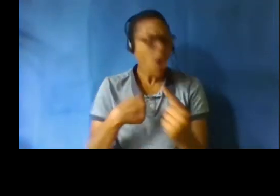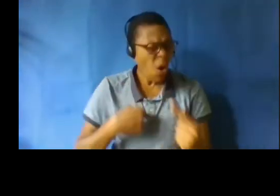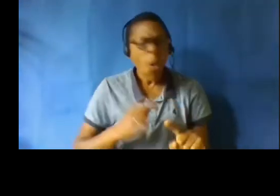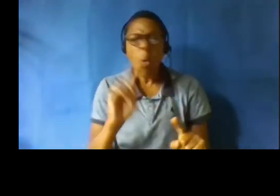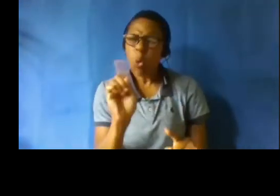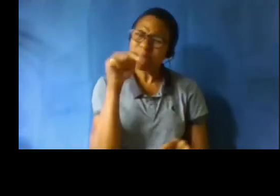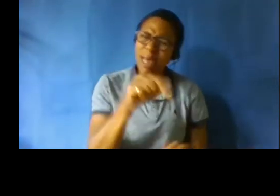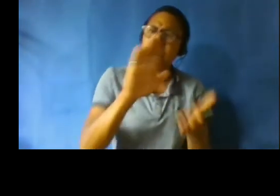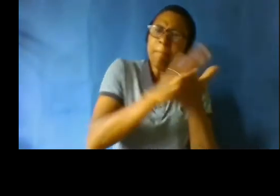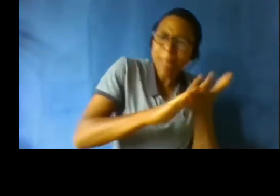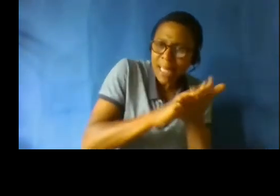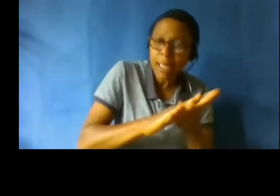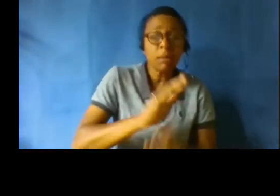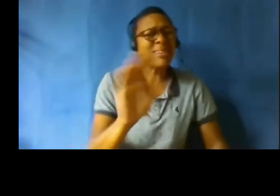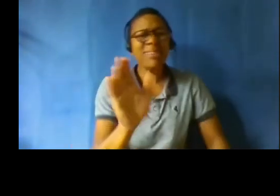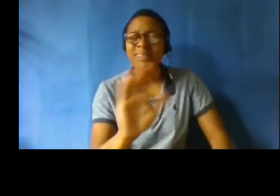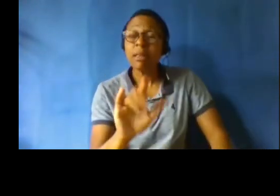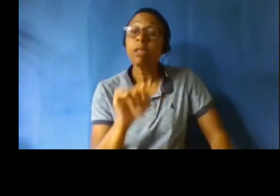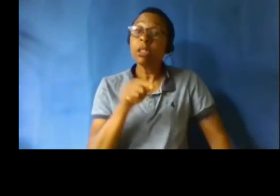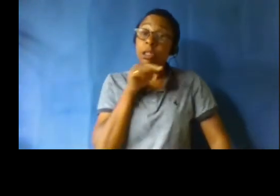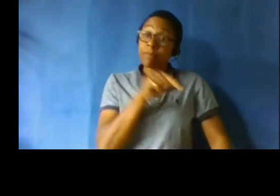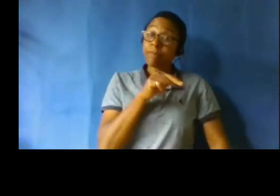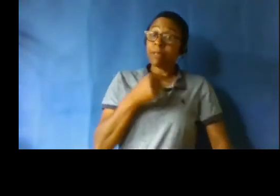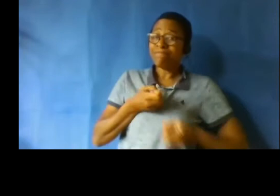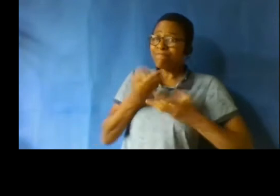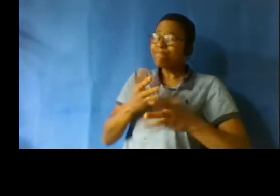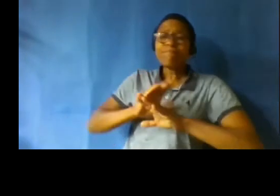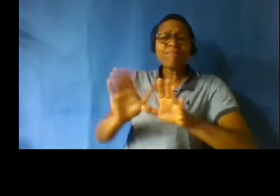great lengths to disentangle her native language from normative linguistic